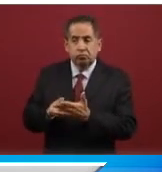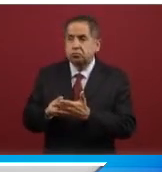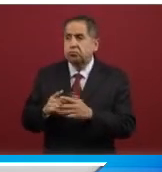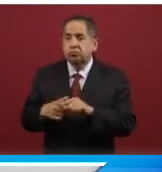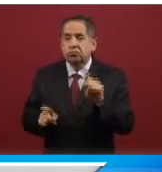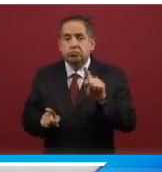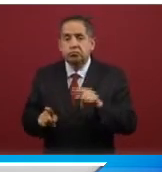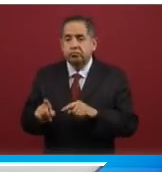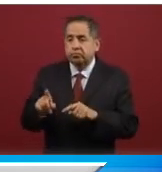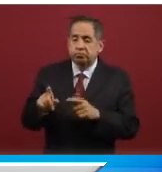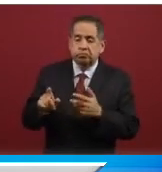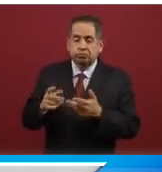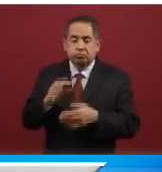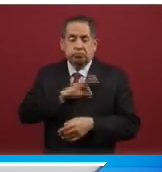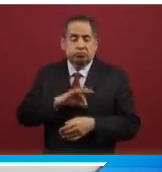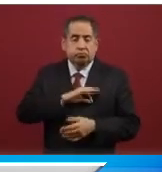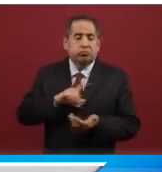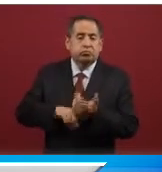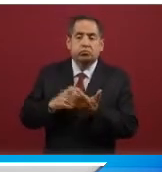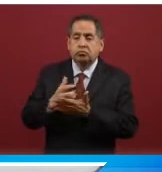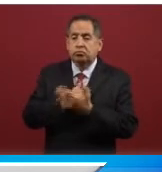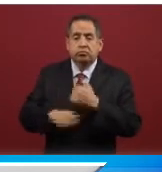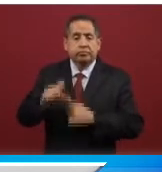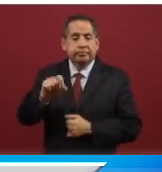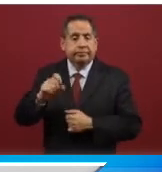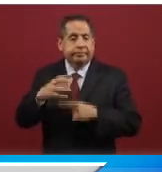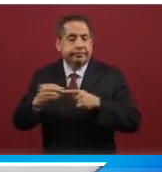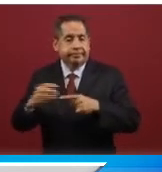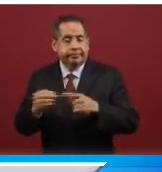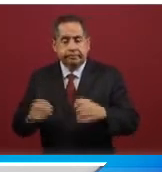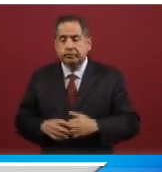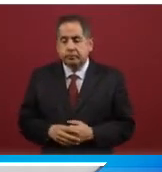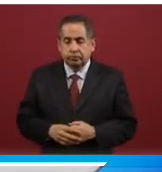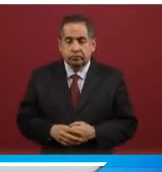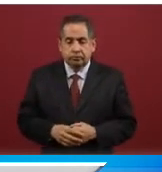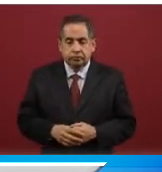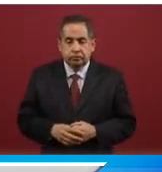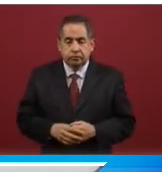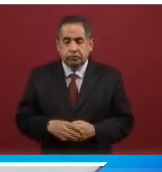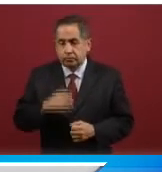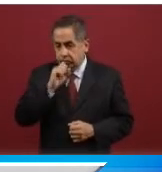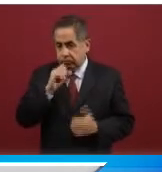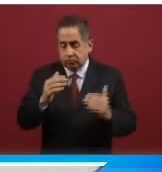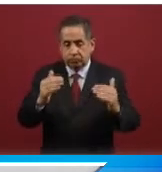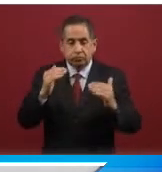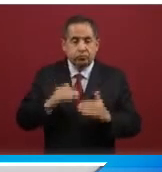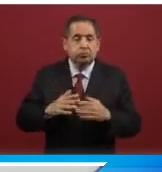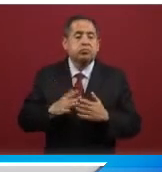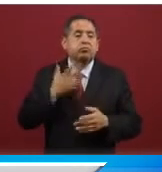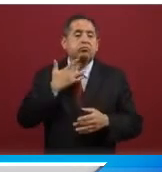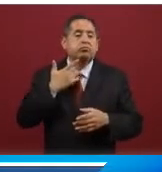Stationary LP Gas brand GUTIERREZ NIETO at 9.56 per liter Source: SENER, CRE and PROFECO